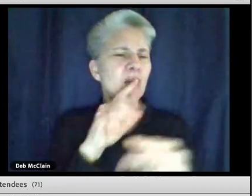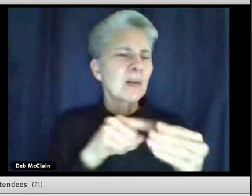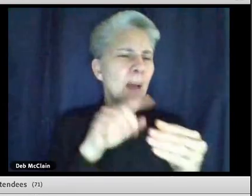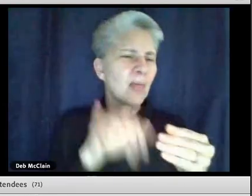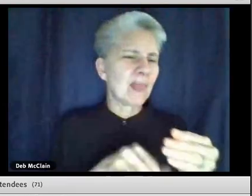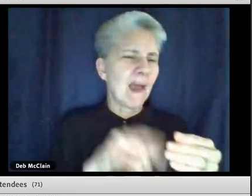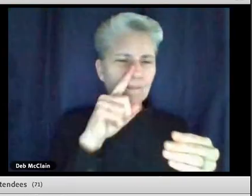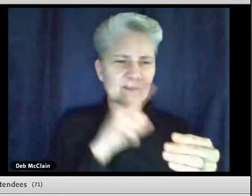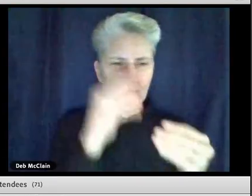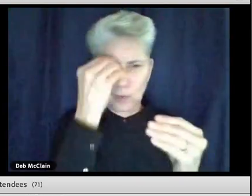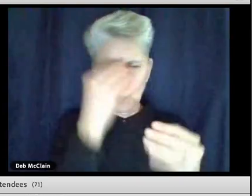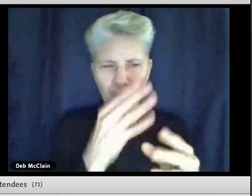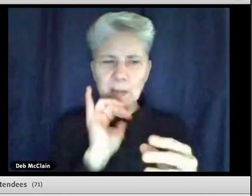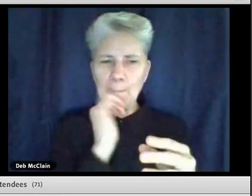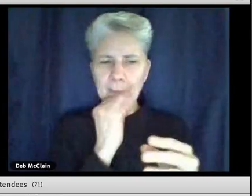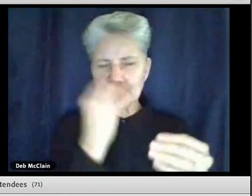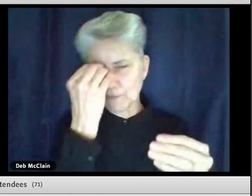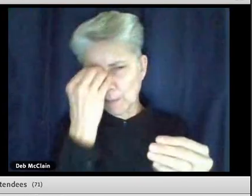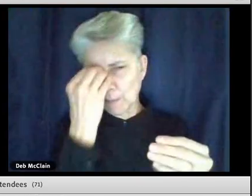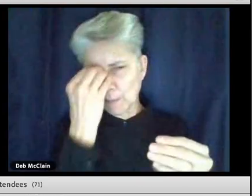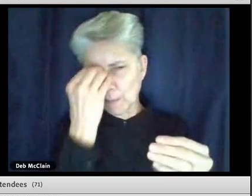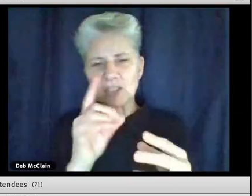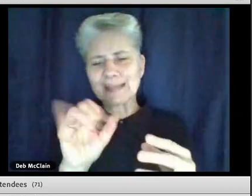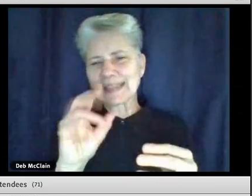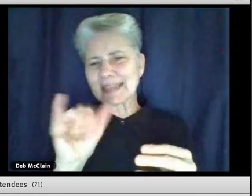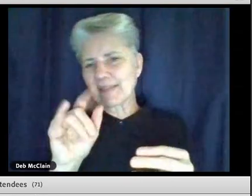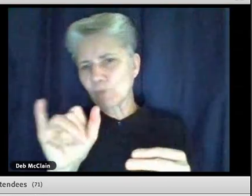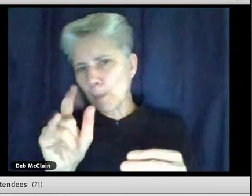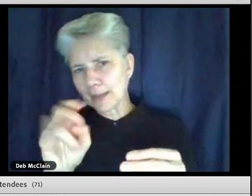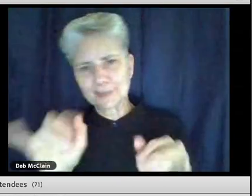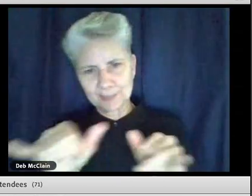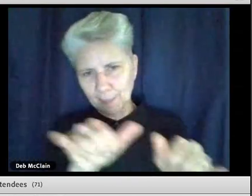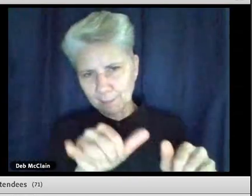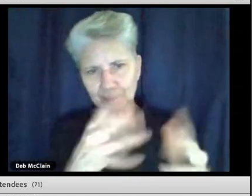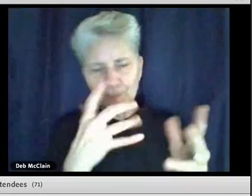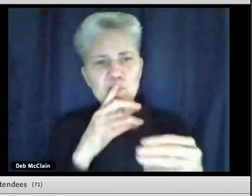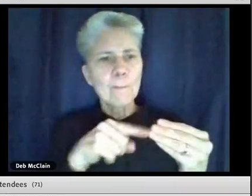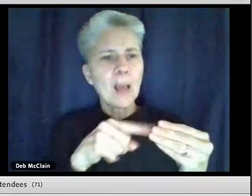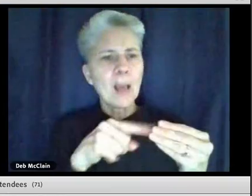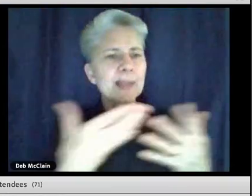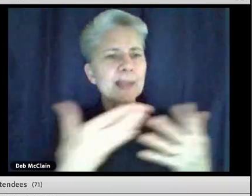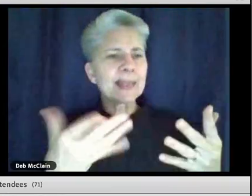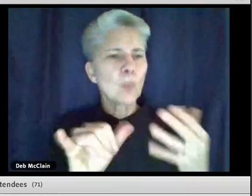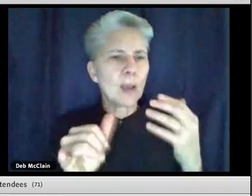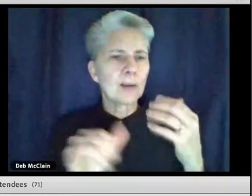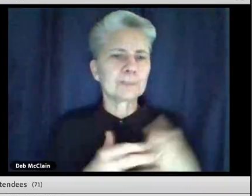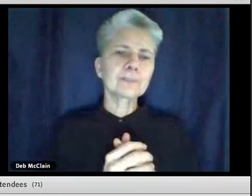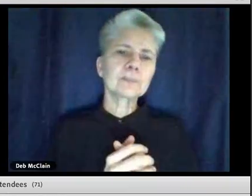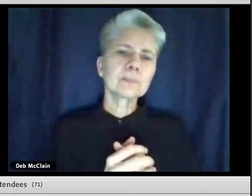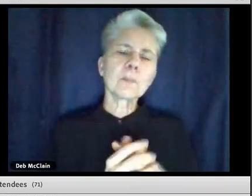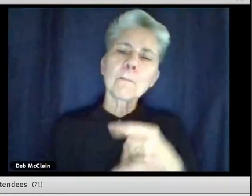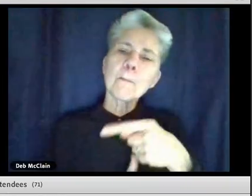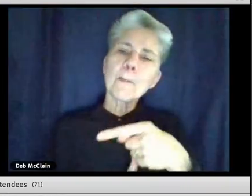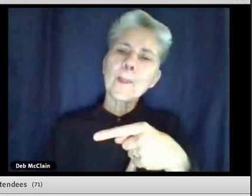You don't even realize it. Also hoaxes we talked a little bit about. Fake news, misinformation, disinformation,